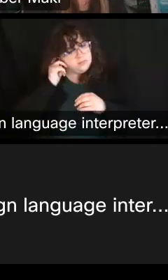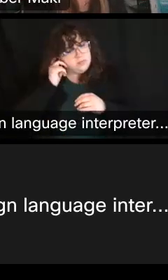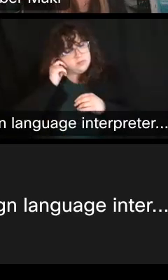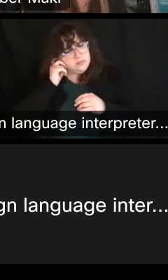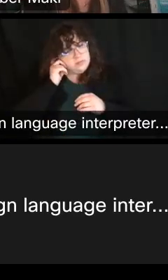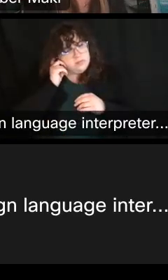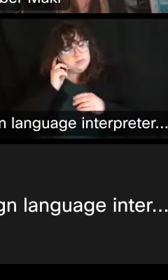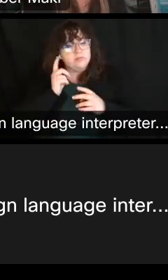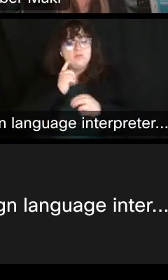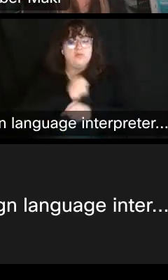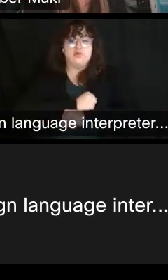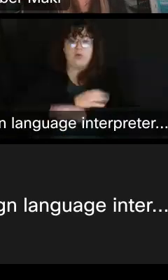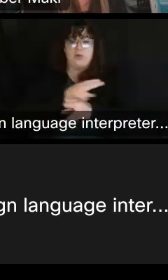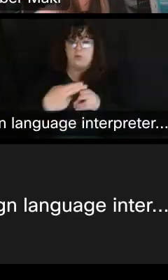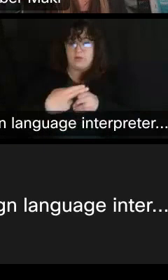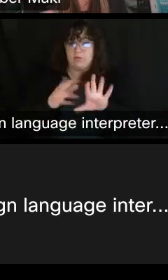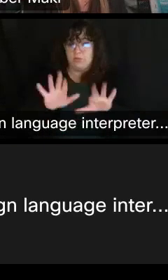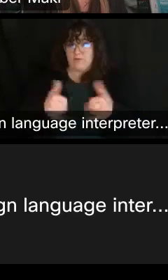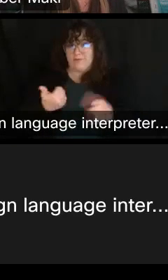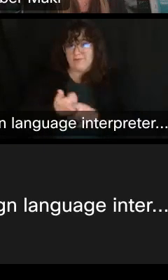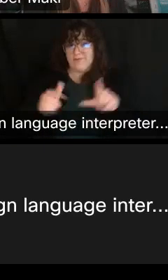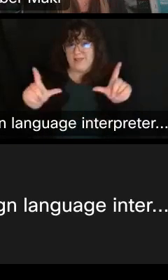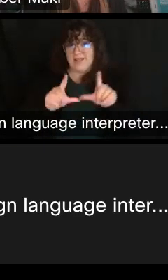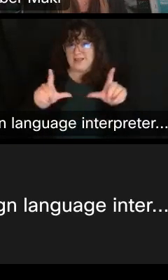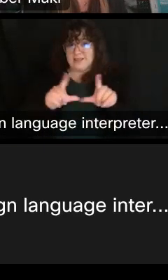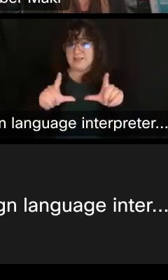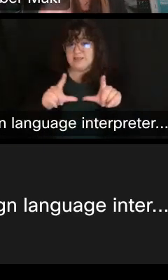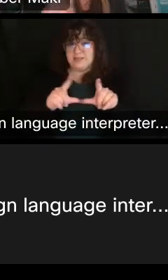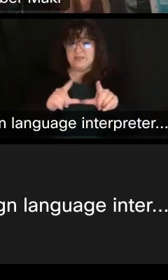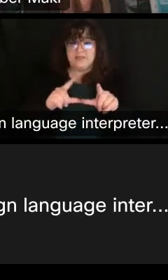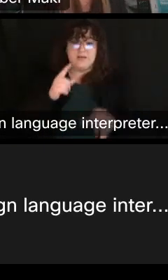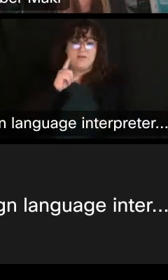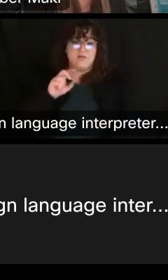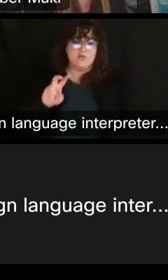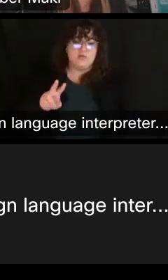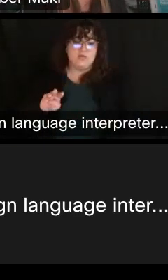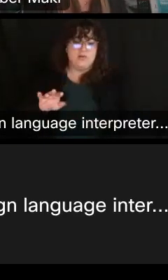respite provider to be licensed in this 245D service they need four years of full-time